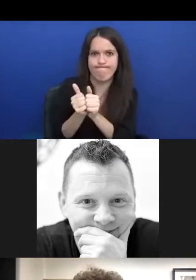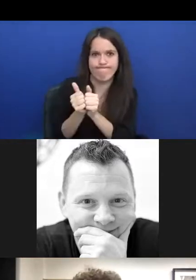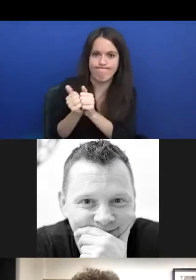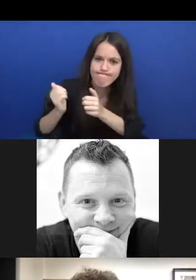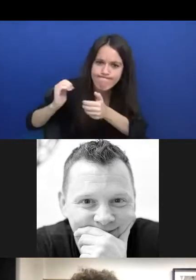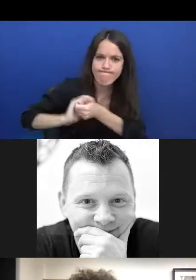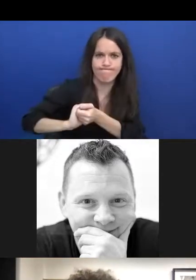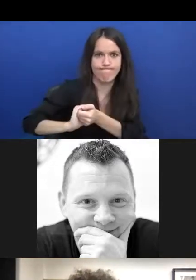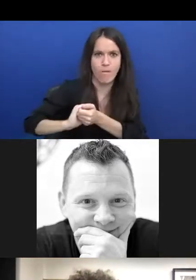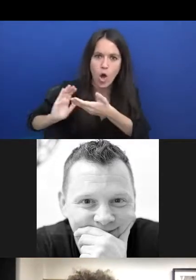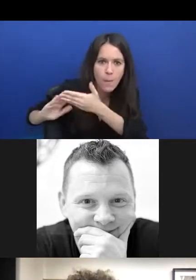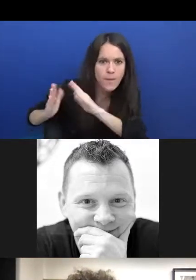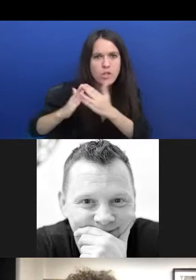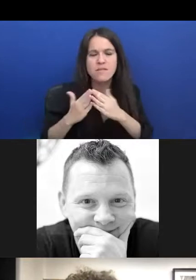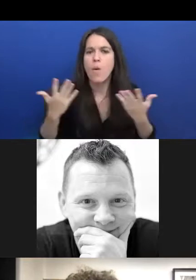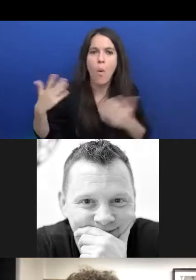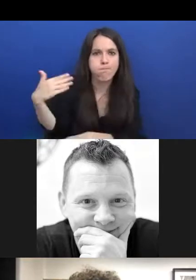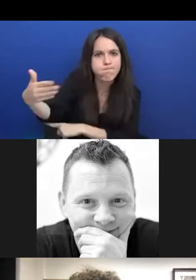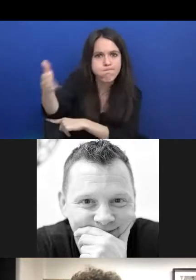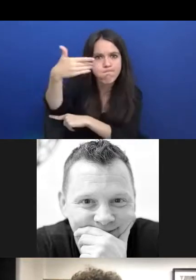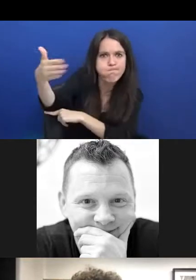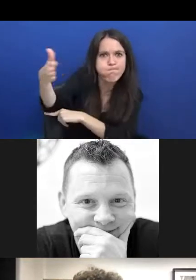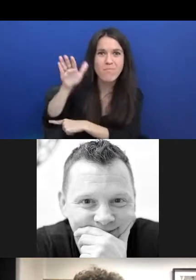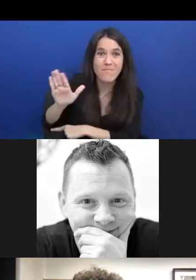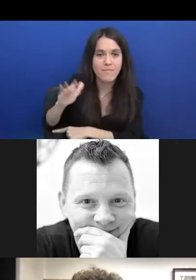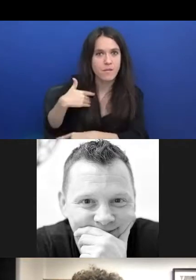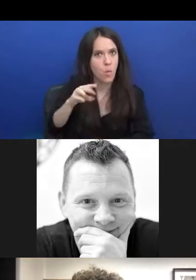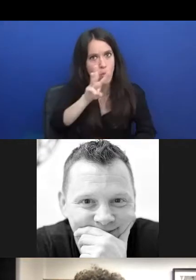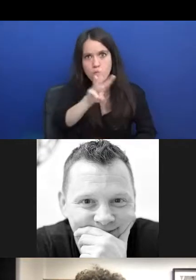in the case of my work with Warruwi it's within one nation working with the community but in the